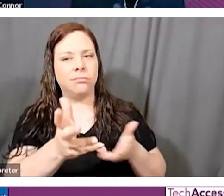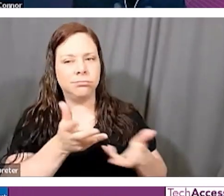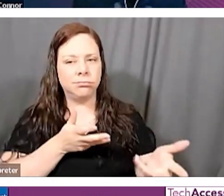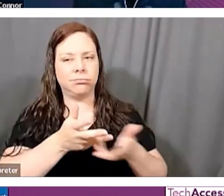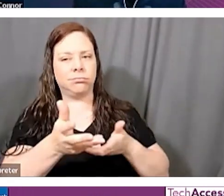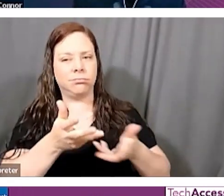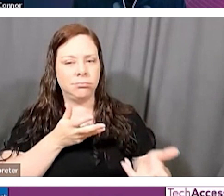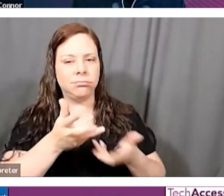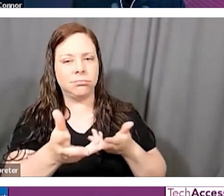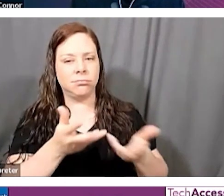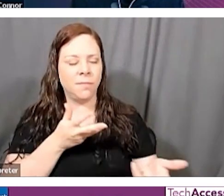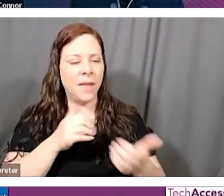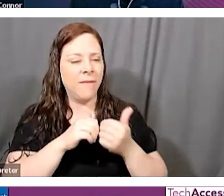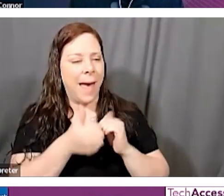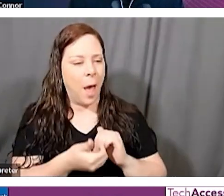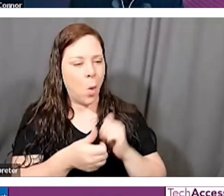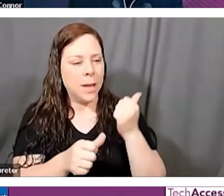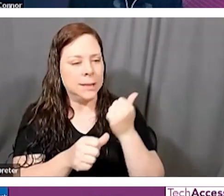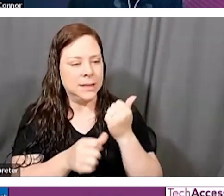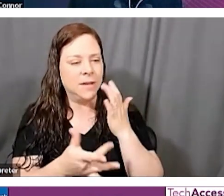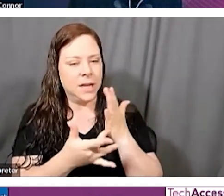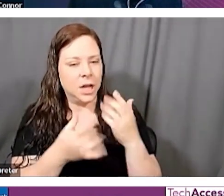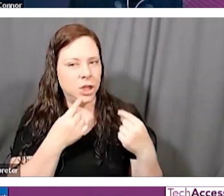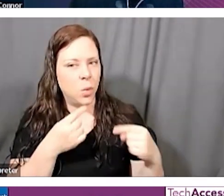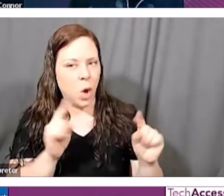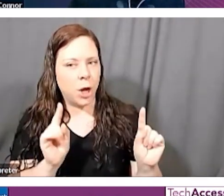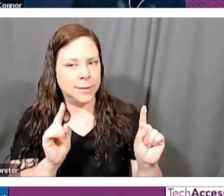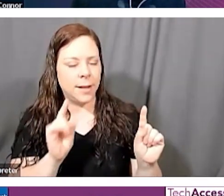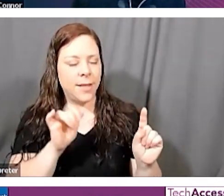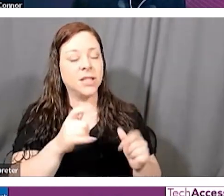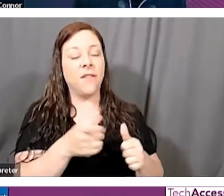of how assistive technology works. That's the first piece. The second piece I think